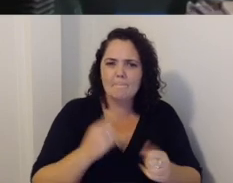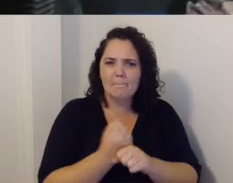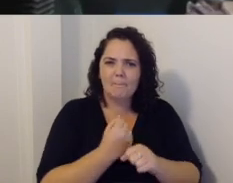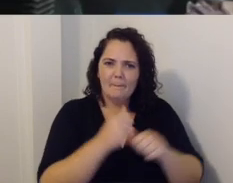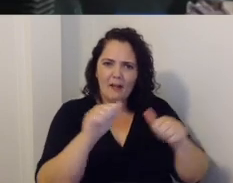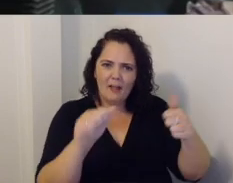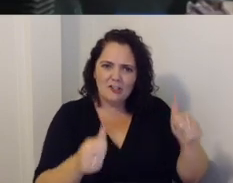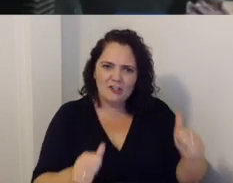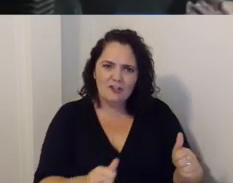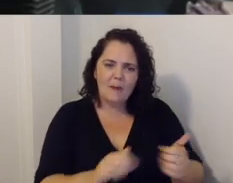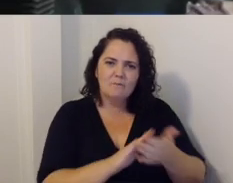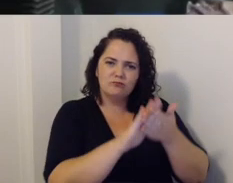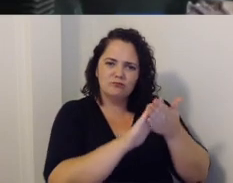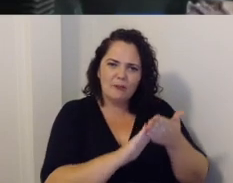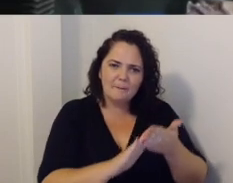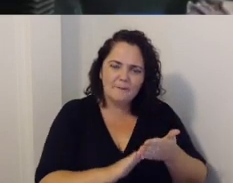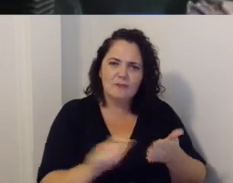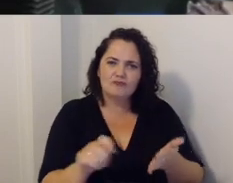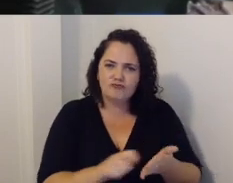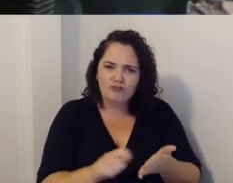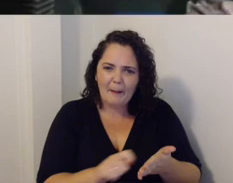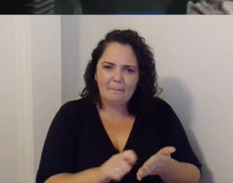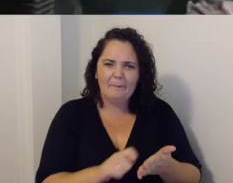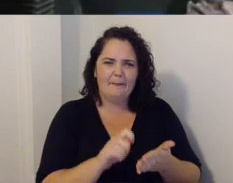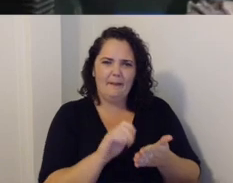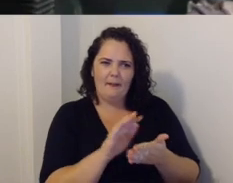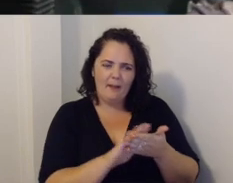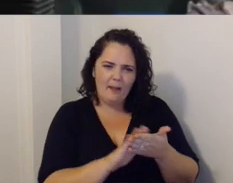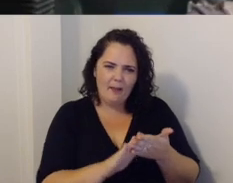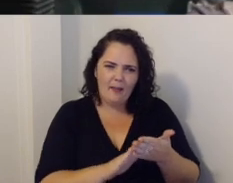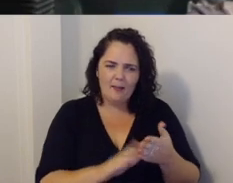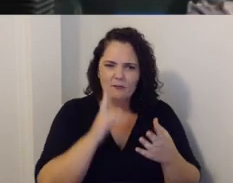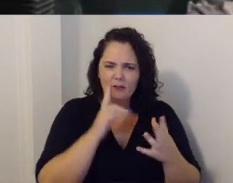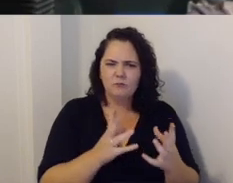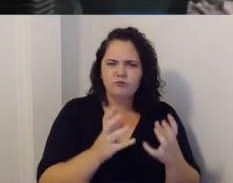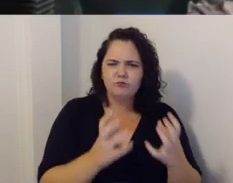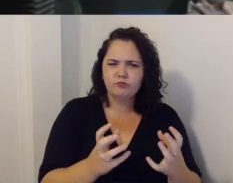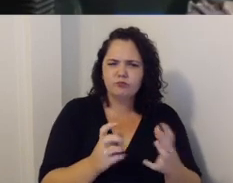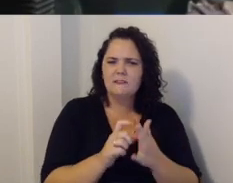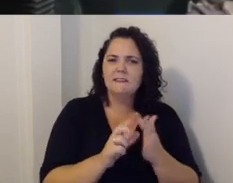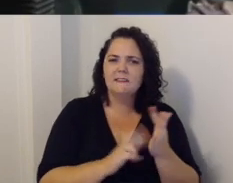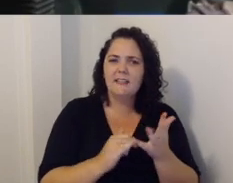back, building up again, rubbing it back so you get that density on your drawing but you also get that